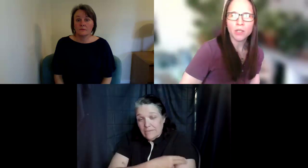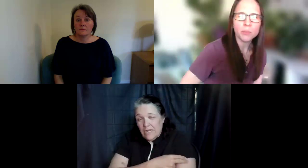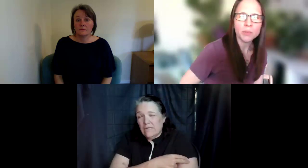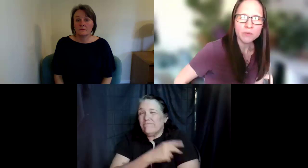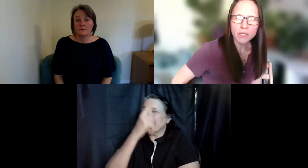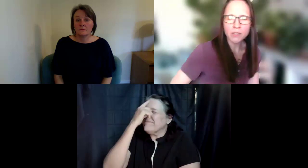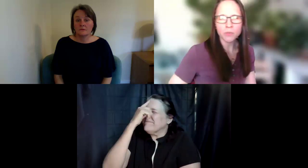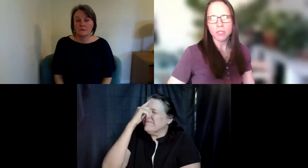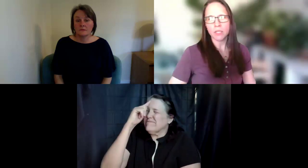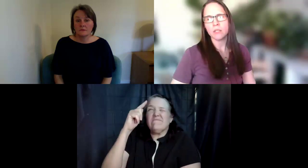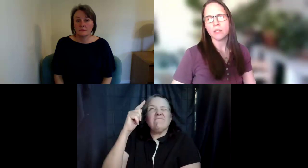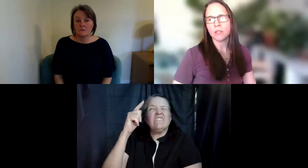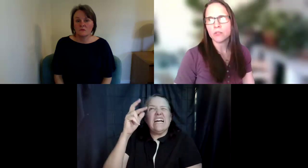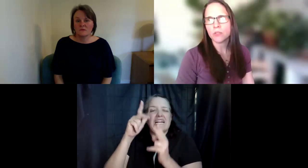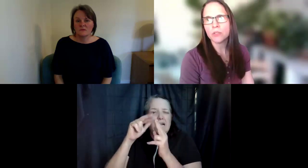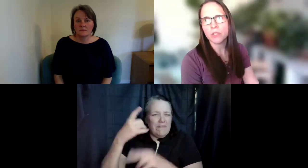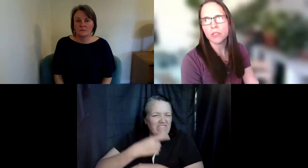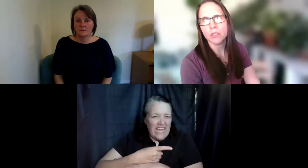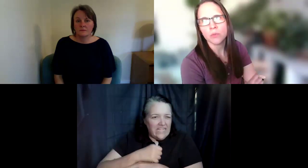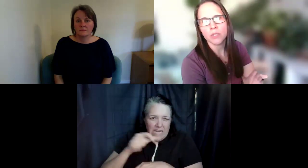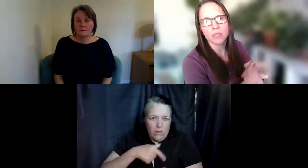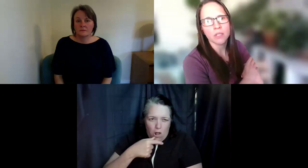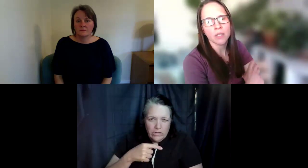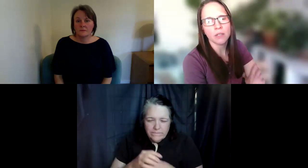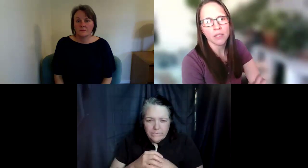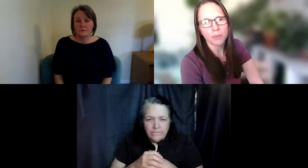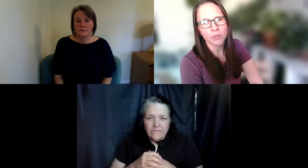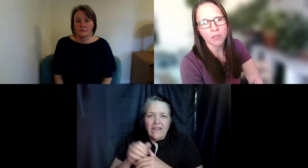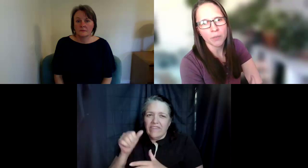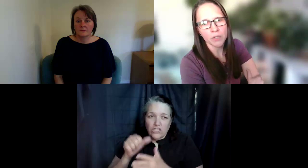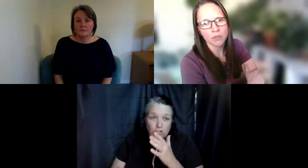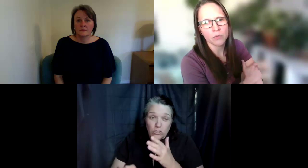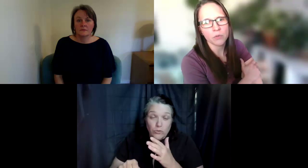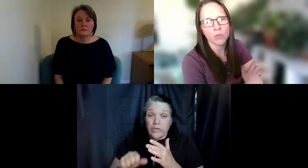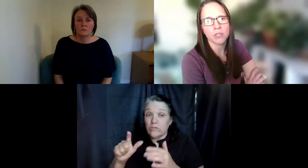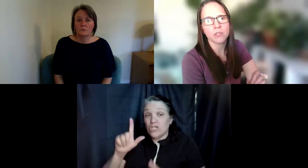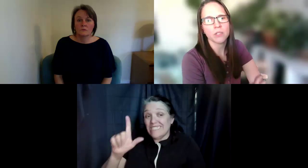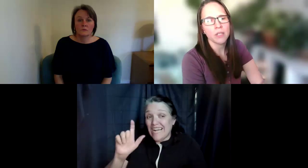couple of days. I want to say. The surgery was entirely laparoscopic, so there was